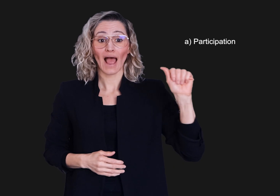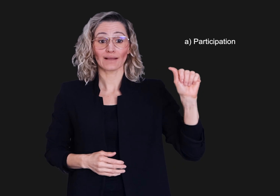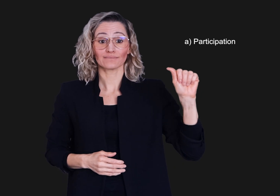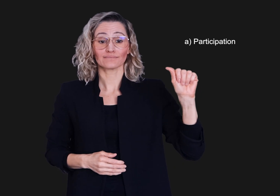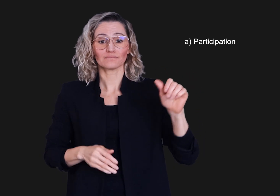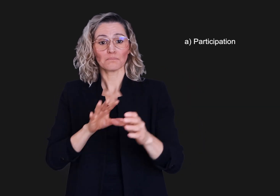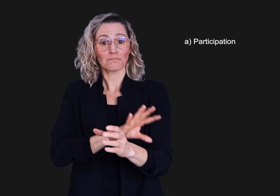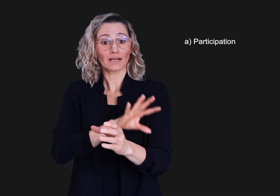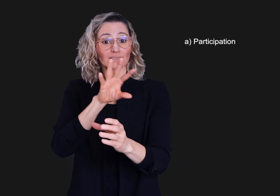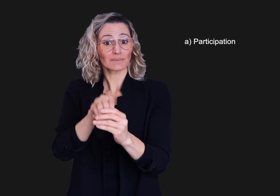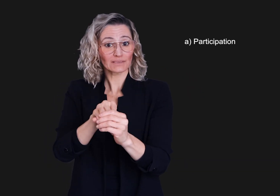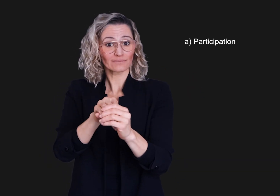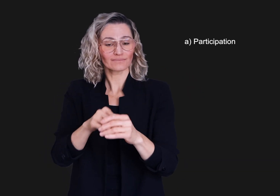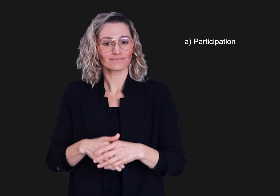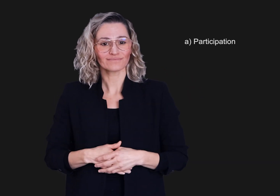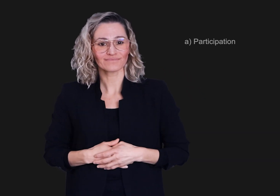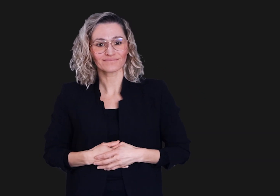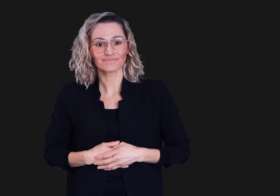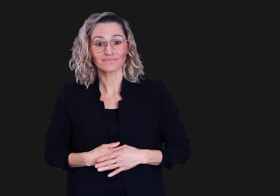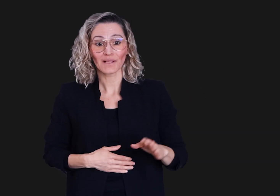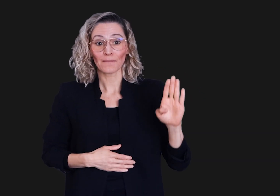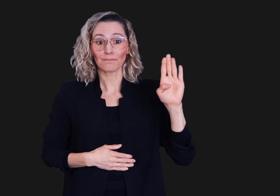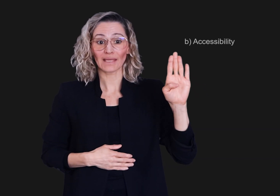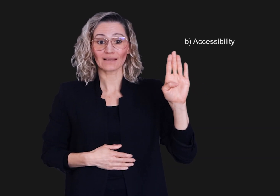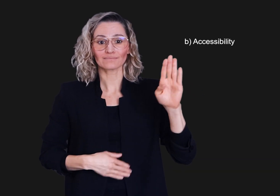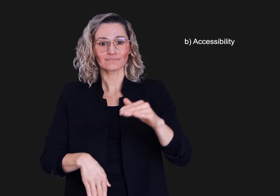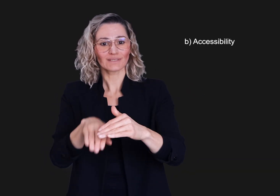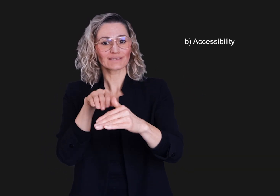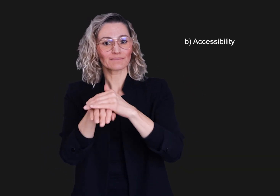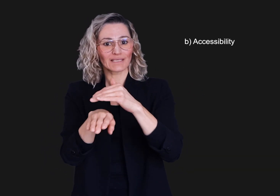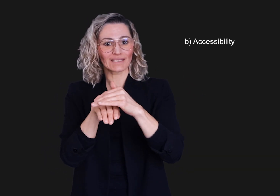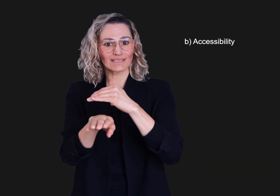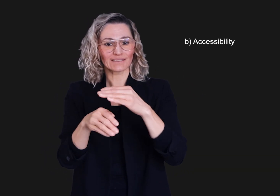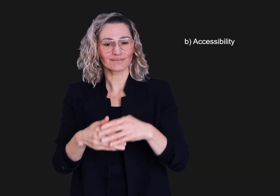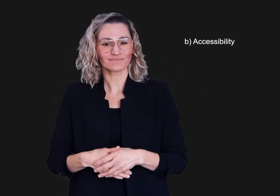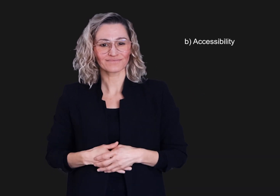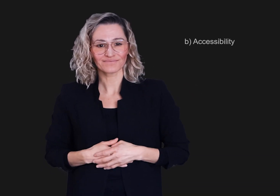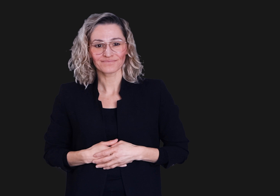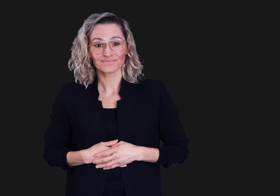a) Participation b) Accessibility